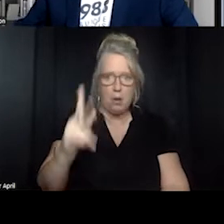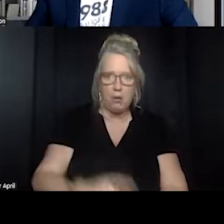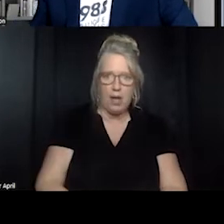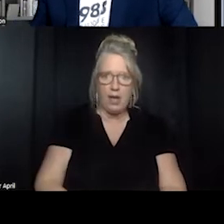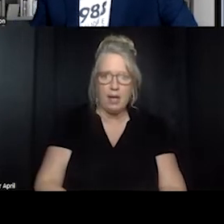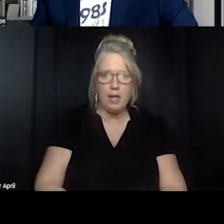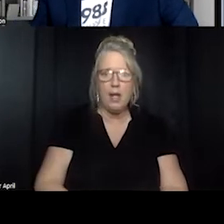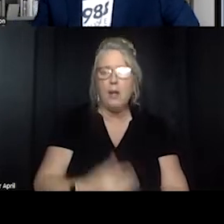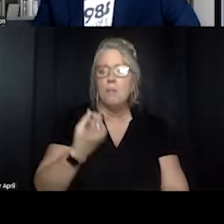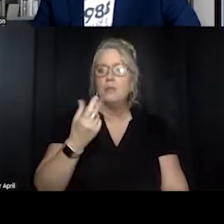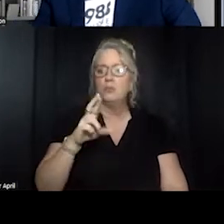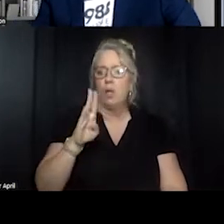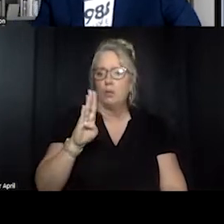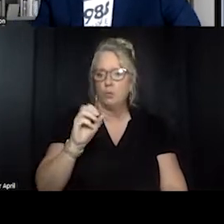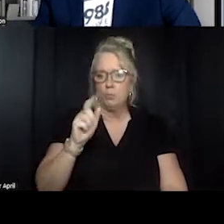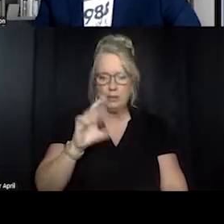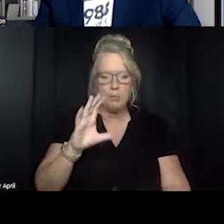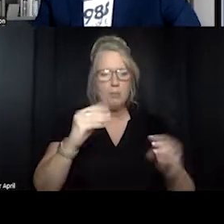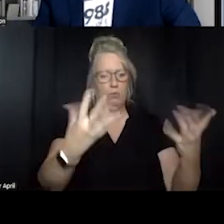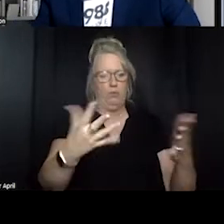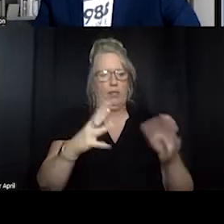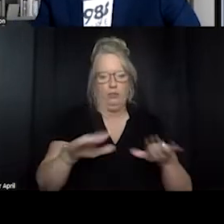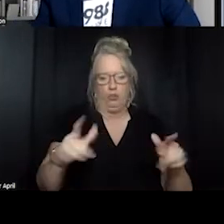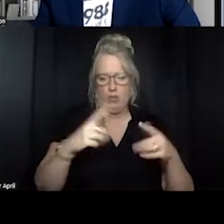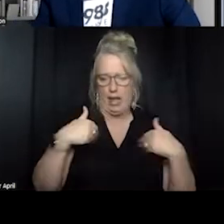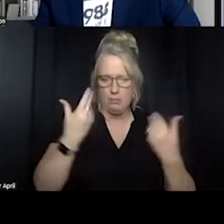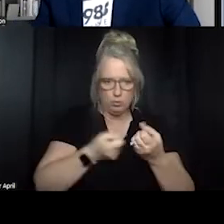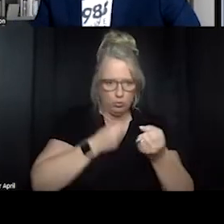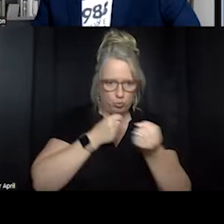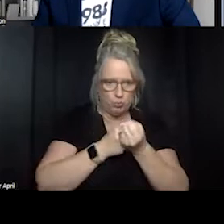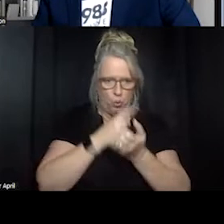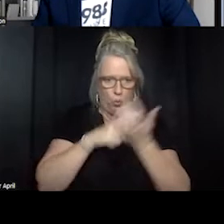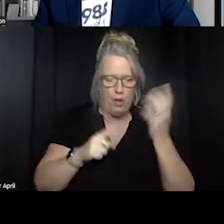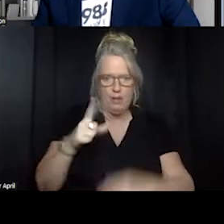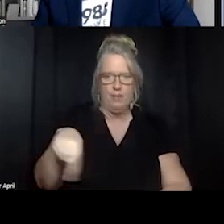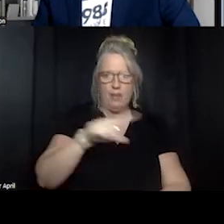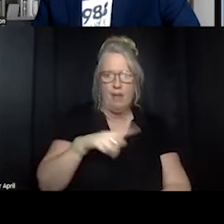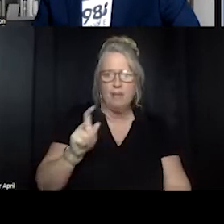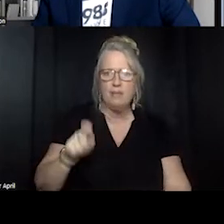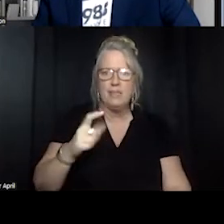BOSTICK SAYS PROVIDING CHILDREN AND ADOLESCENTS THE SUPPORT THEY NEED WE HELP THEM FLOURISH RATHER